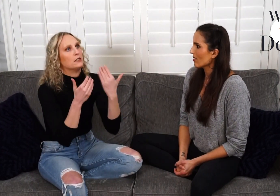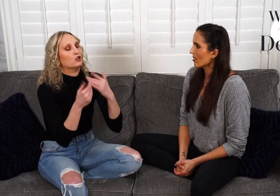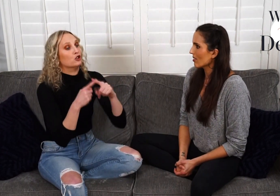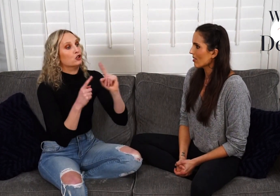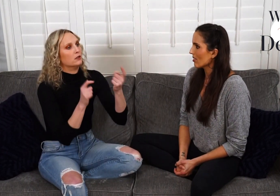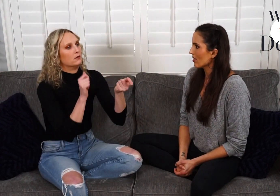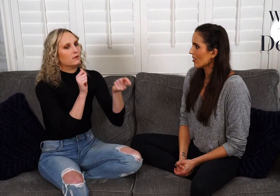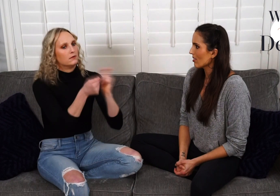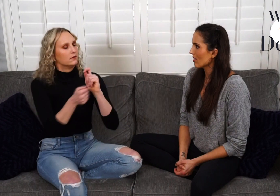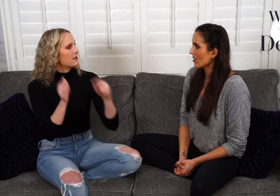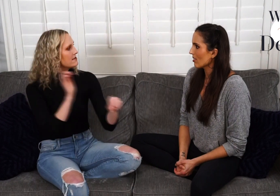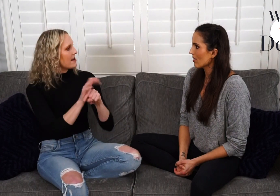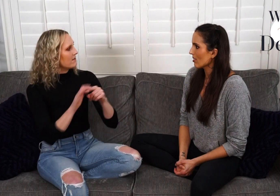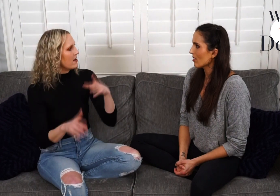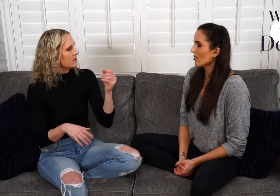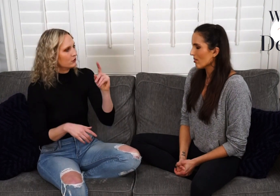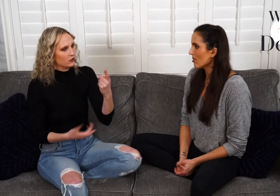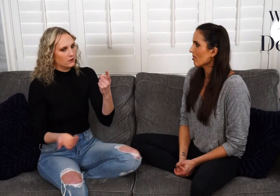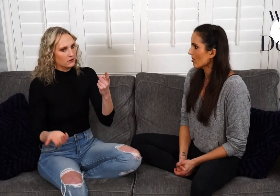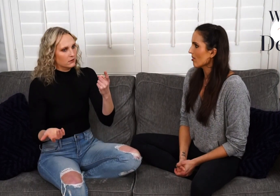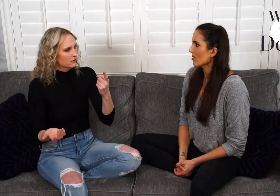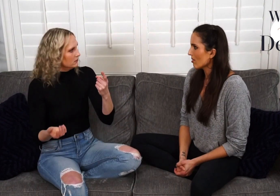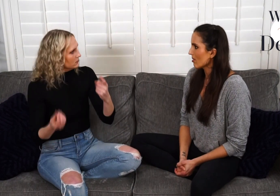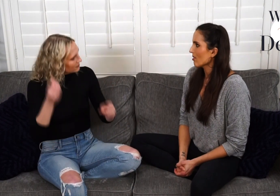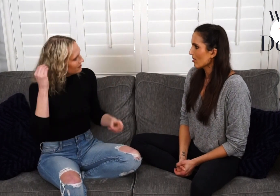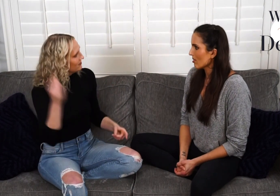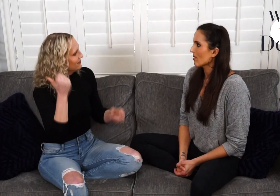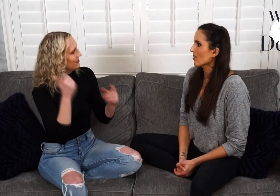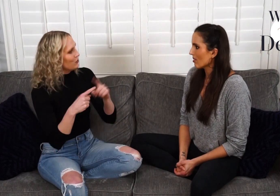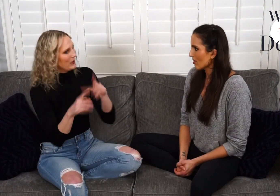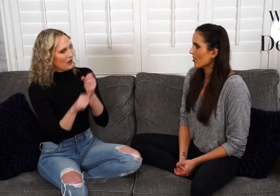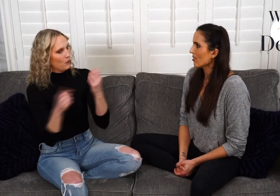so easy to just think negative and quickly get